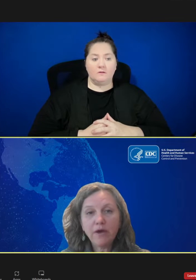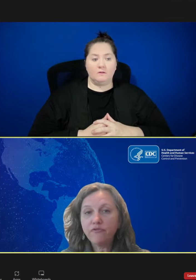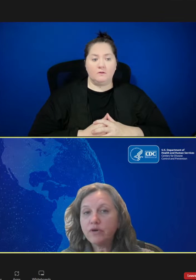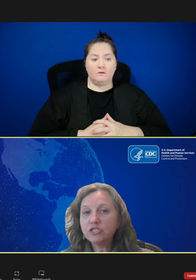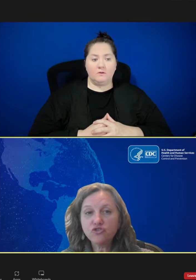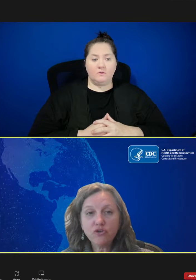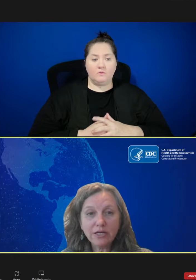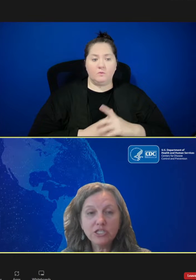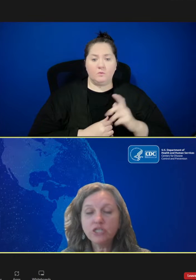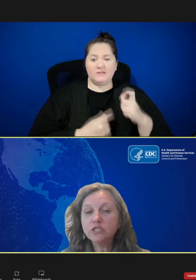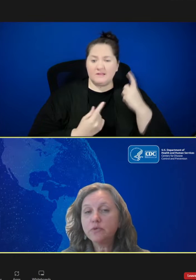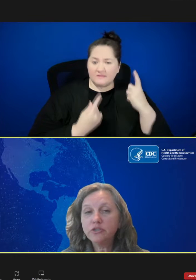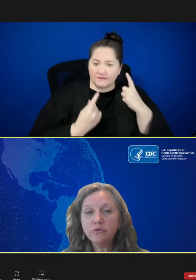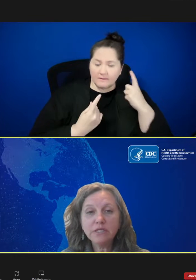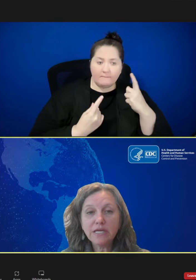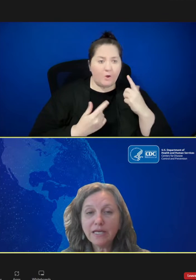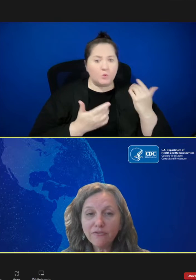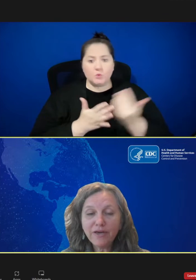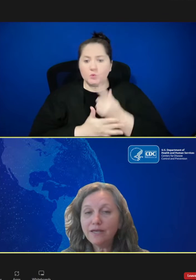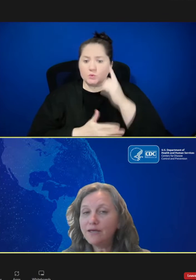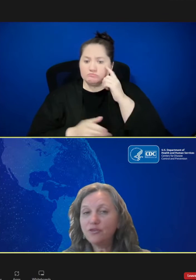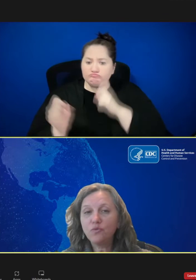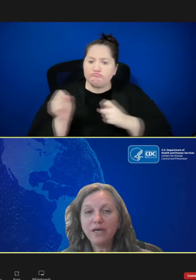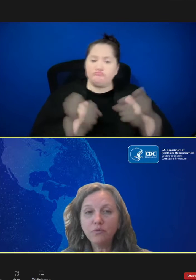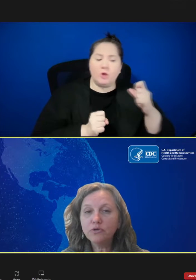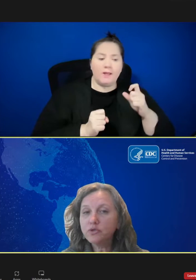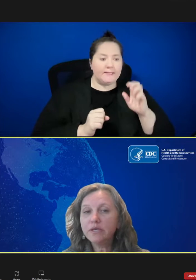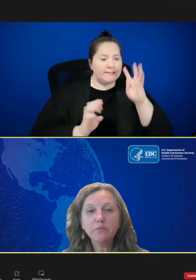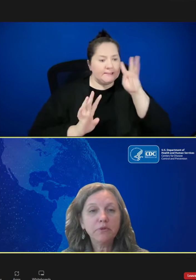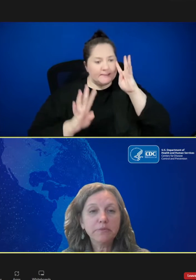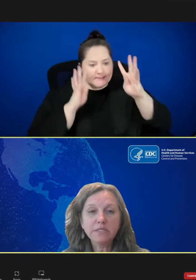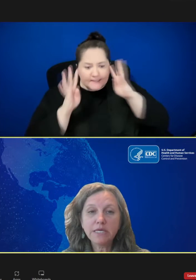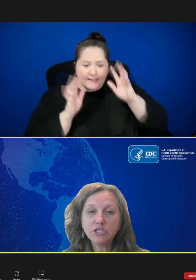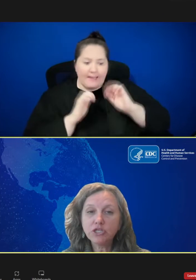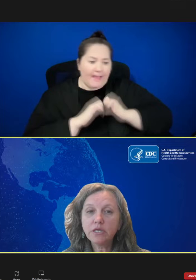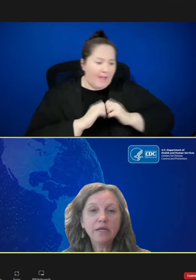fresh strategies. We do need to innovate in the way we're doing implementation and